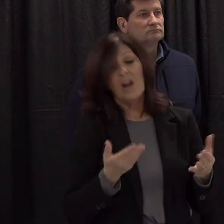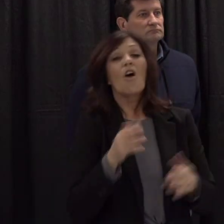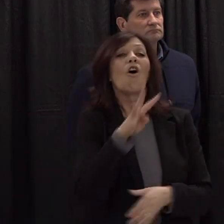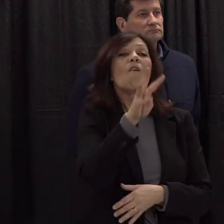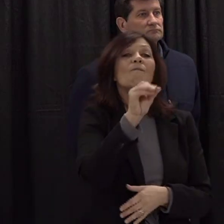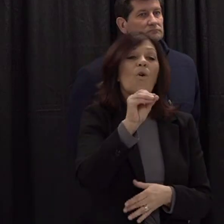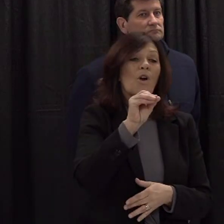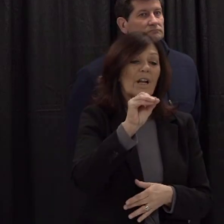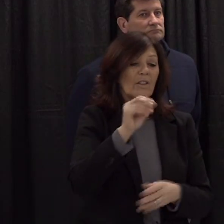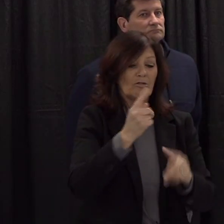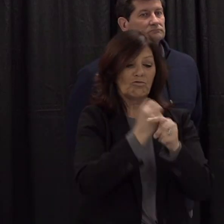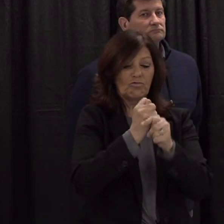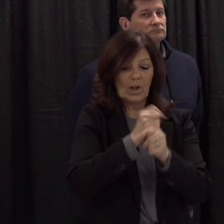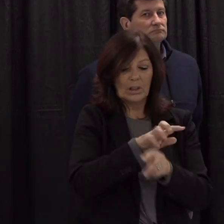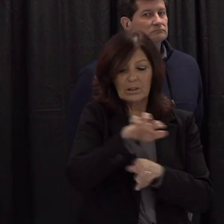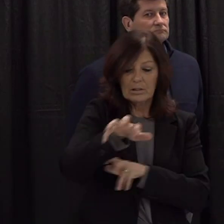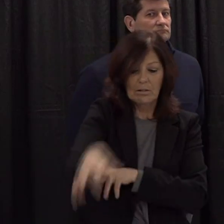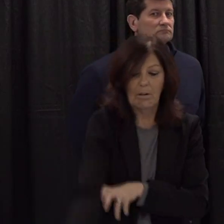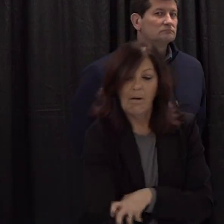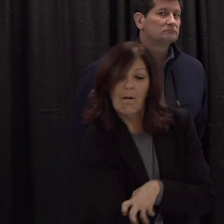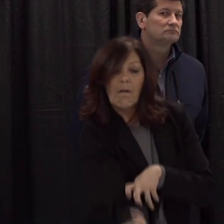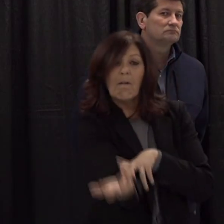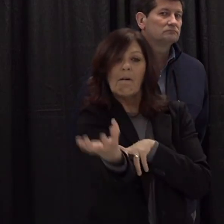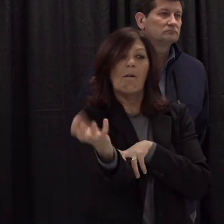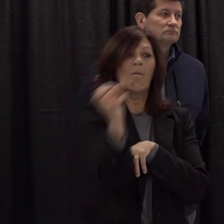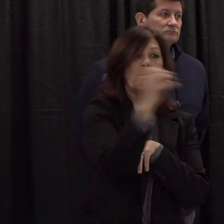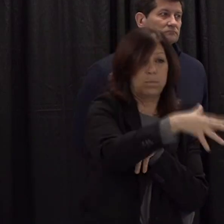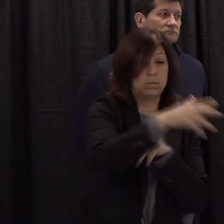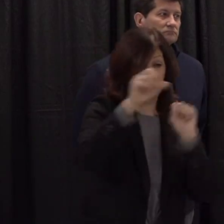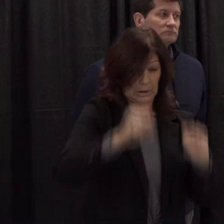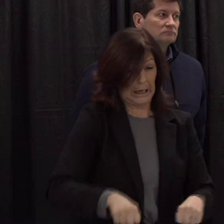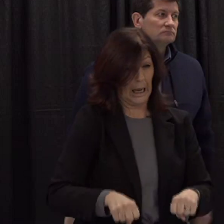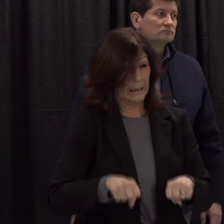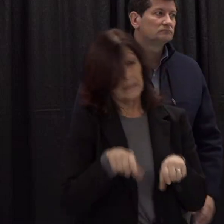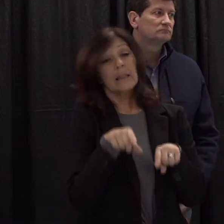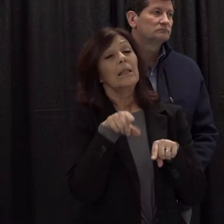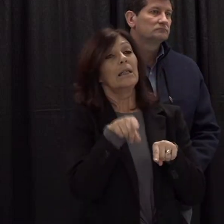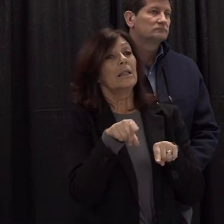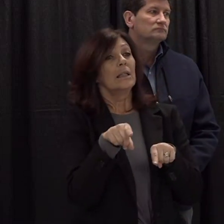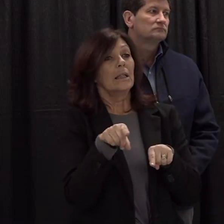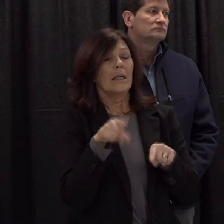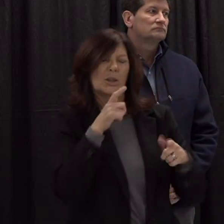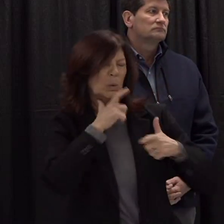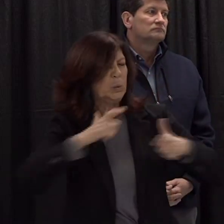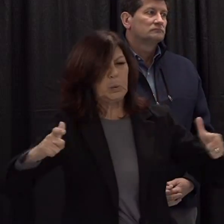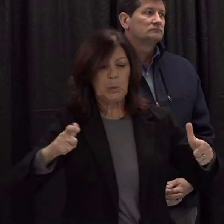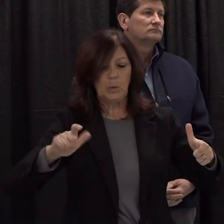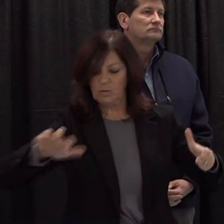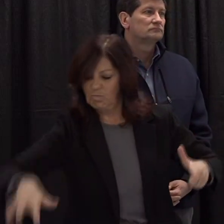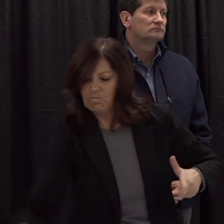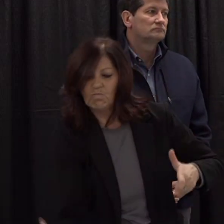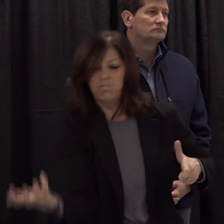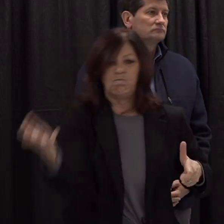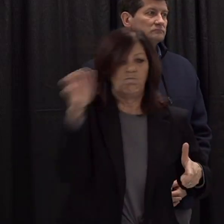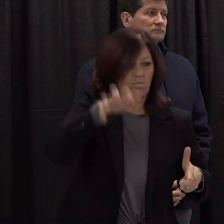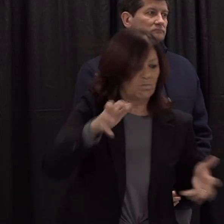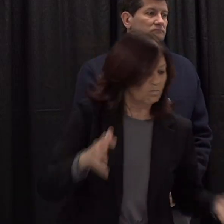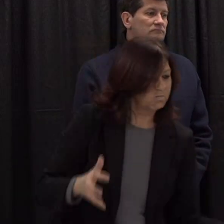front end loaders that could scoop up 3 yards of snow there. They're massive. It's almost a small car the size of those buckets.